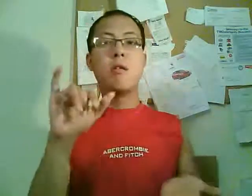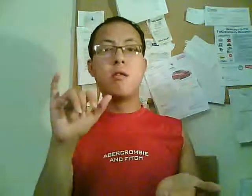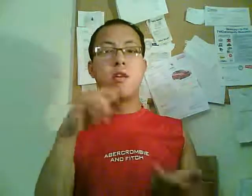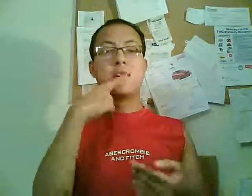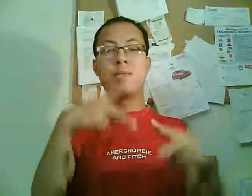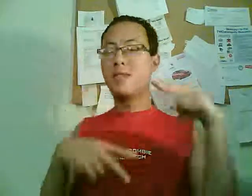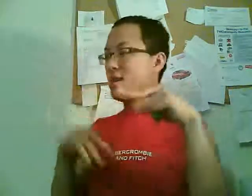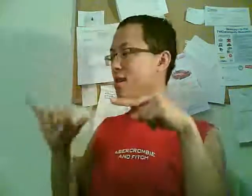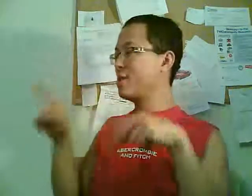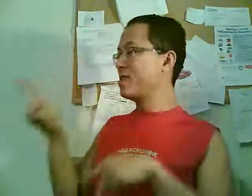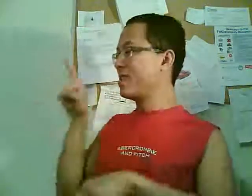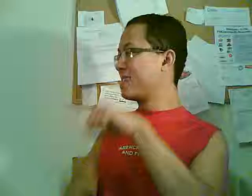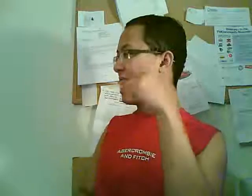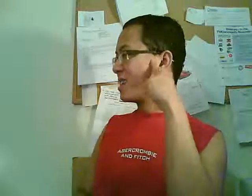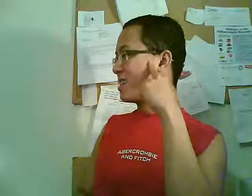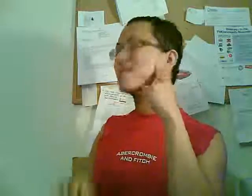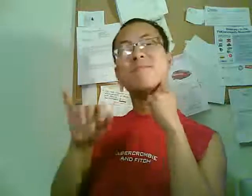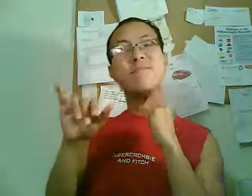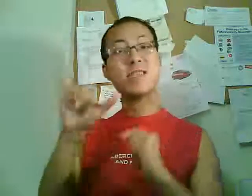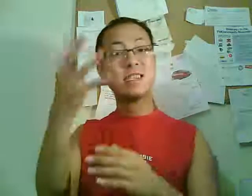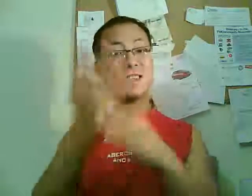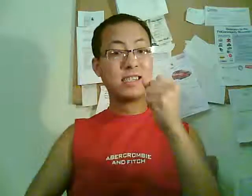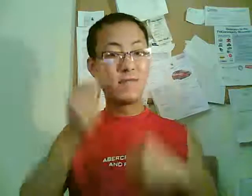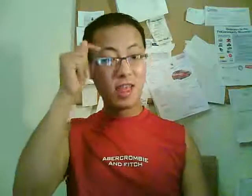that causes hearing people to think, "Oh, you can't hear." That is the deficient theory.